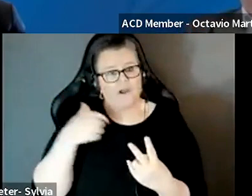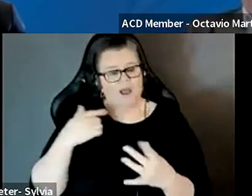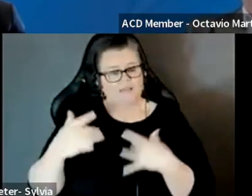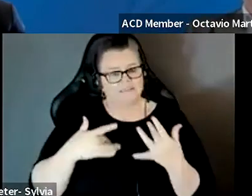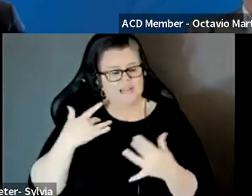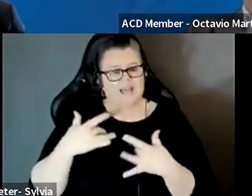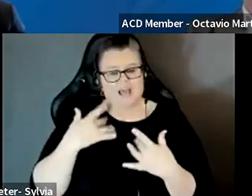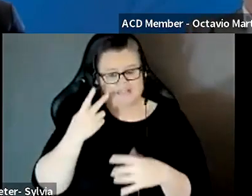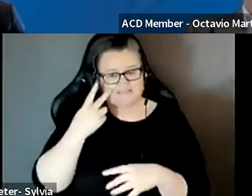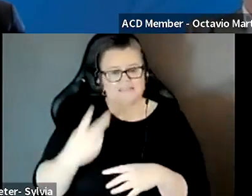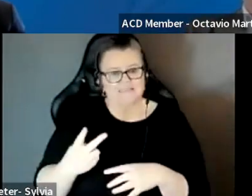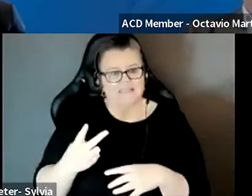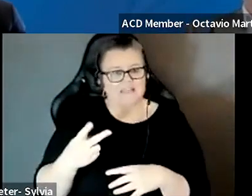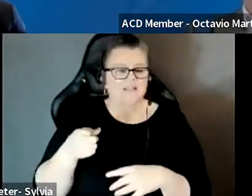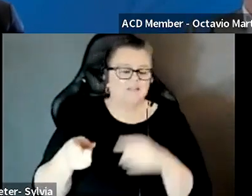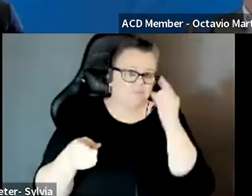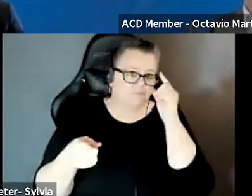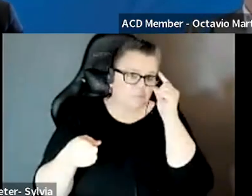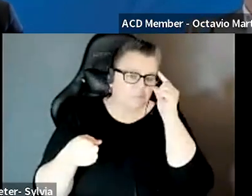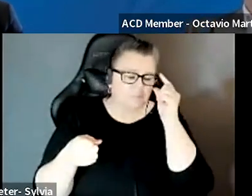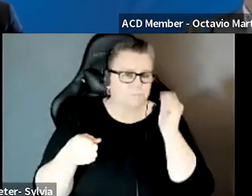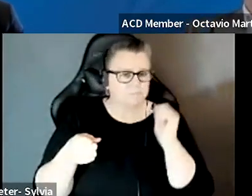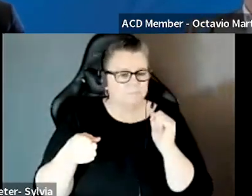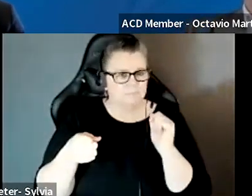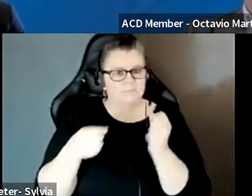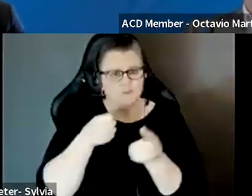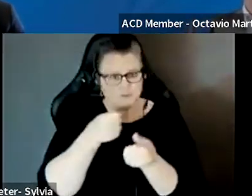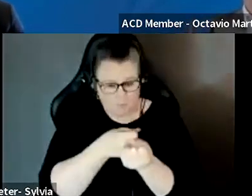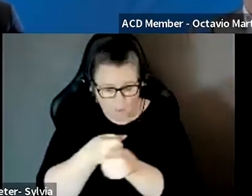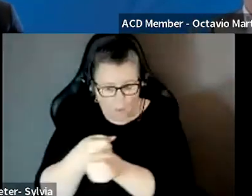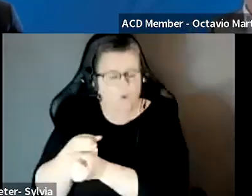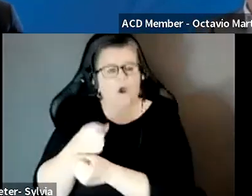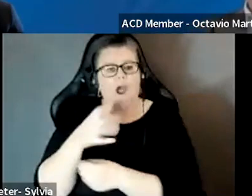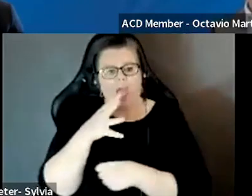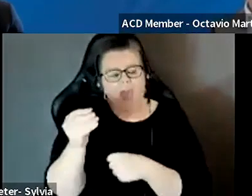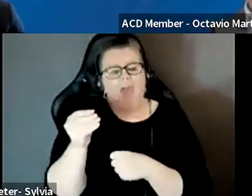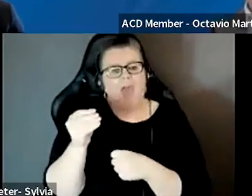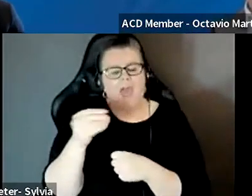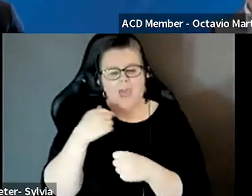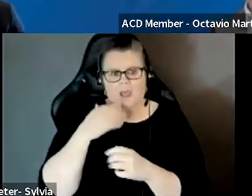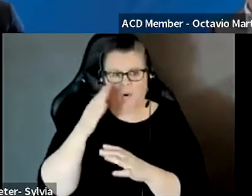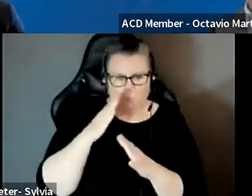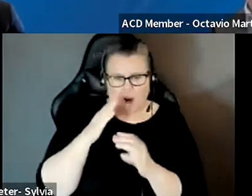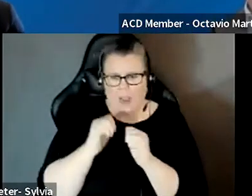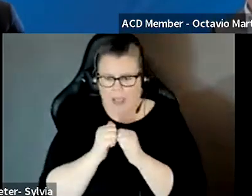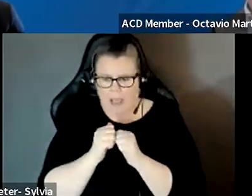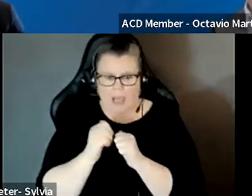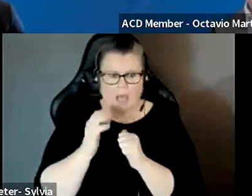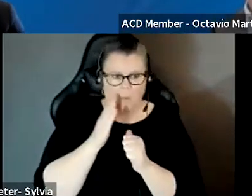or the plan for the Paxlovid support. And then at the same time, I was worried about how we're going to get this information into the hands of the communities that have been